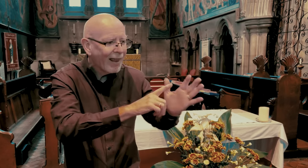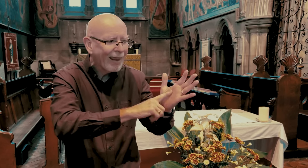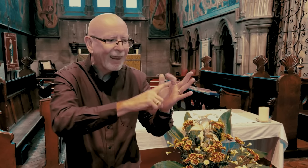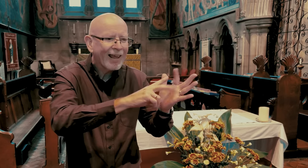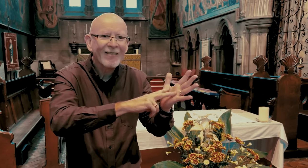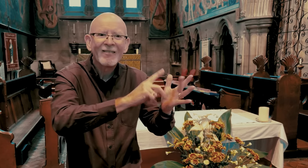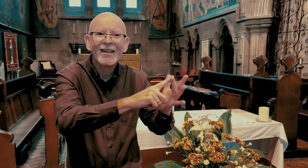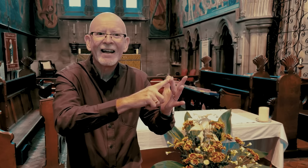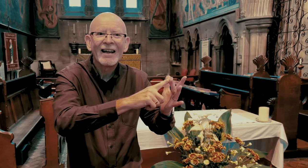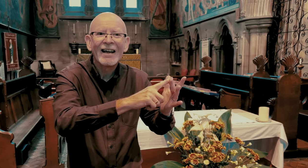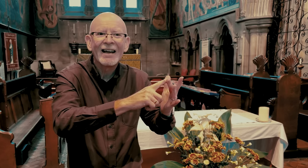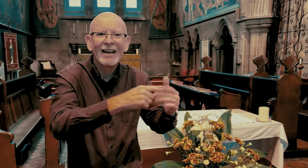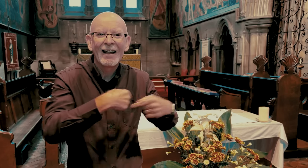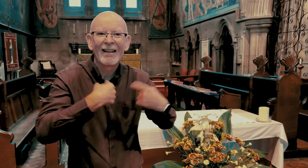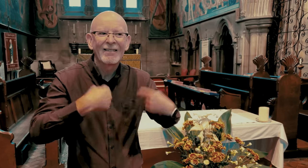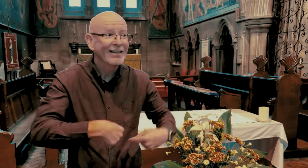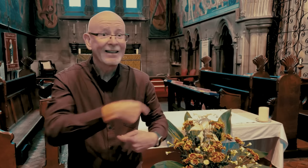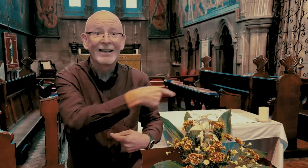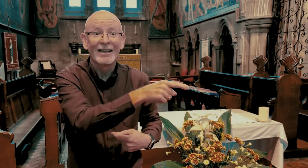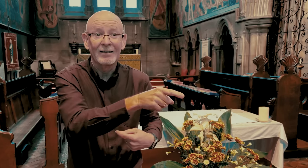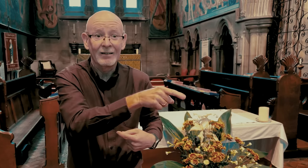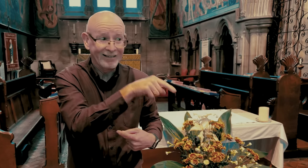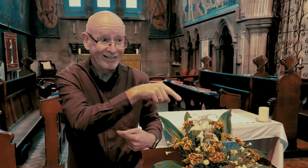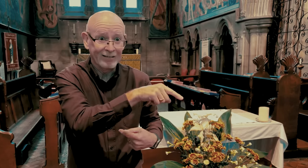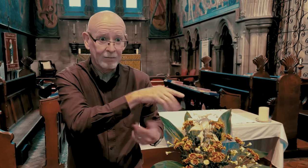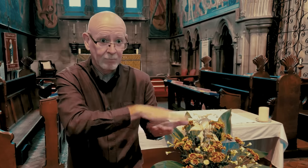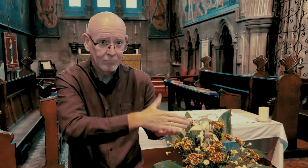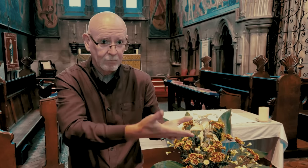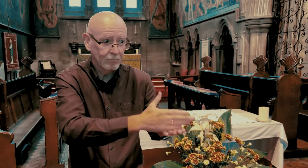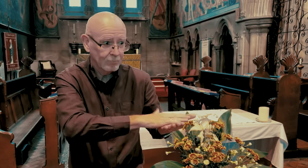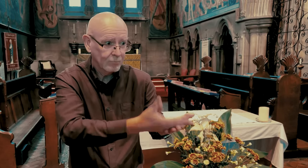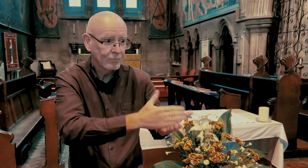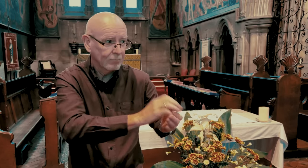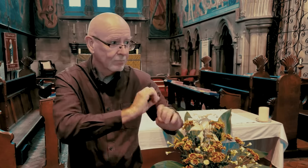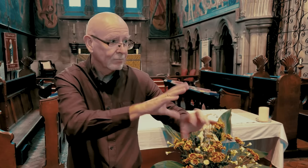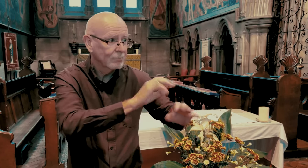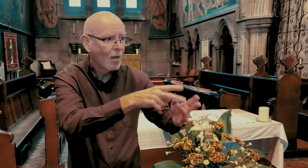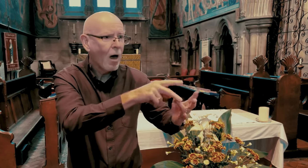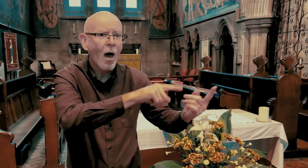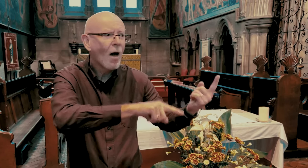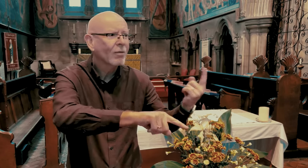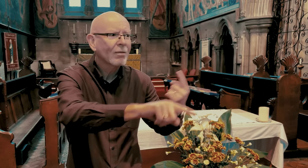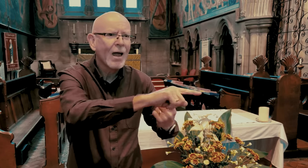They gave the sense, so that people understood the reading.